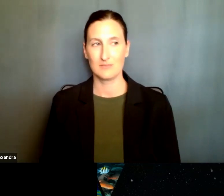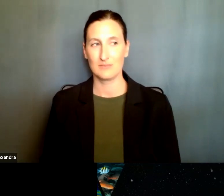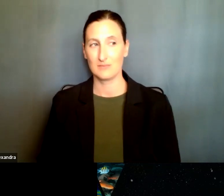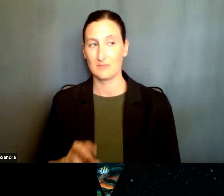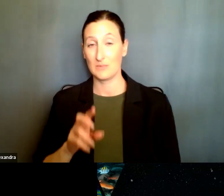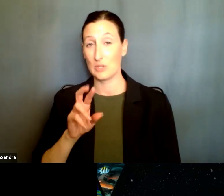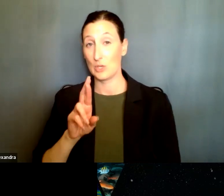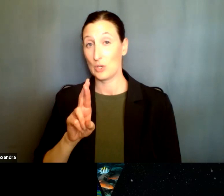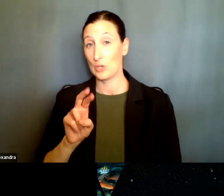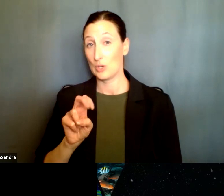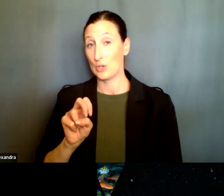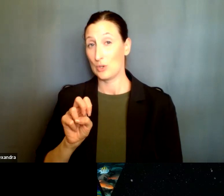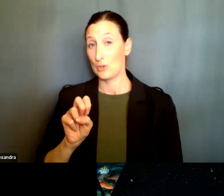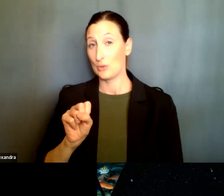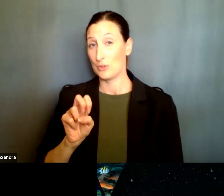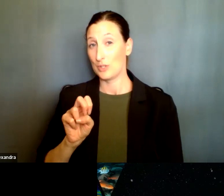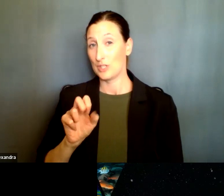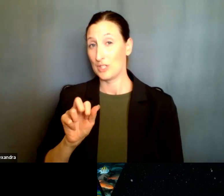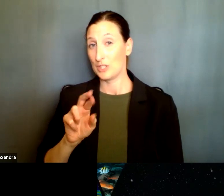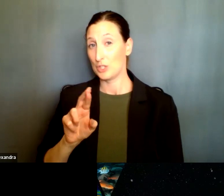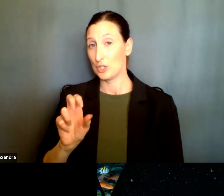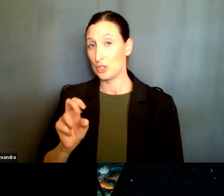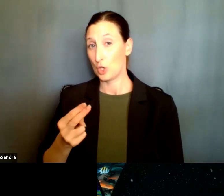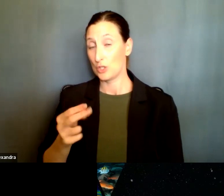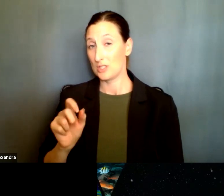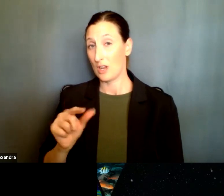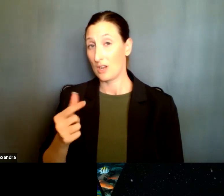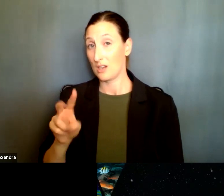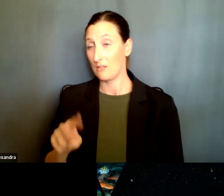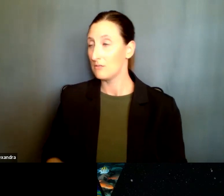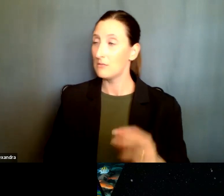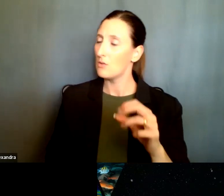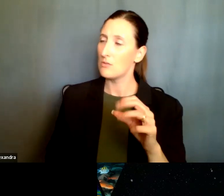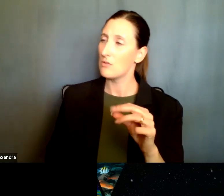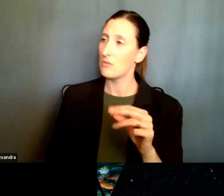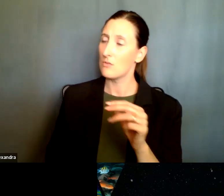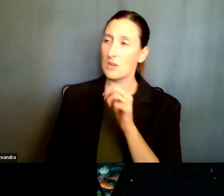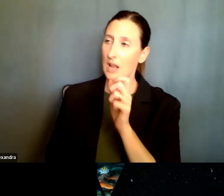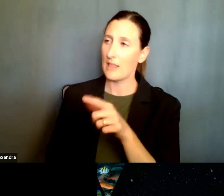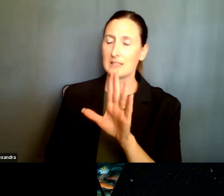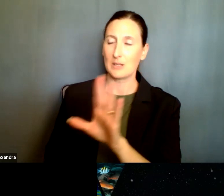Samantha Brewton Hunter: No, not research.gov. Give us a second.